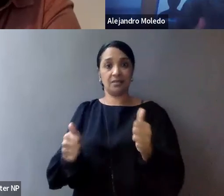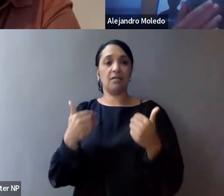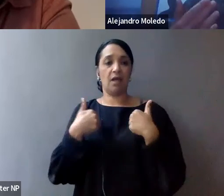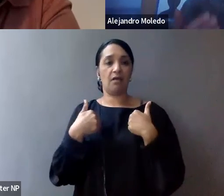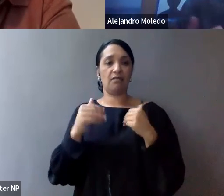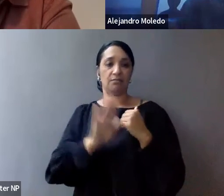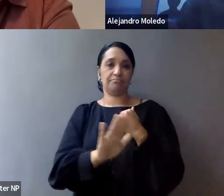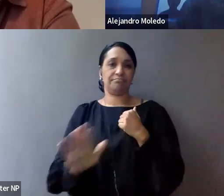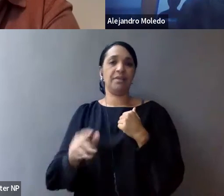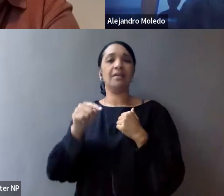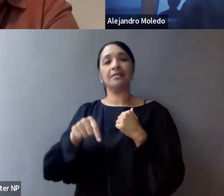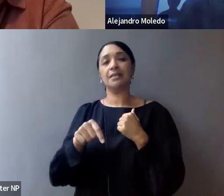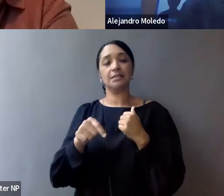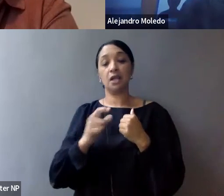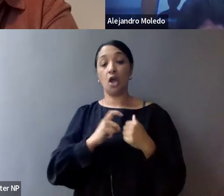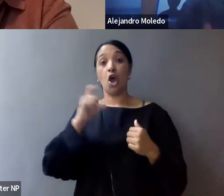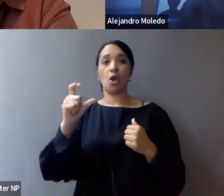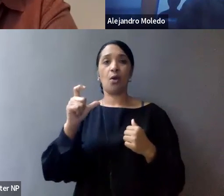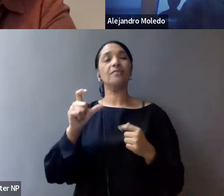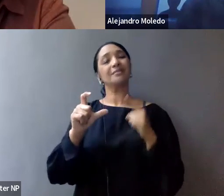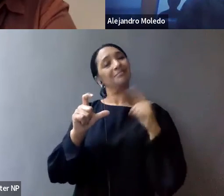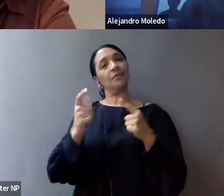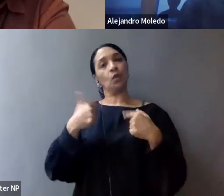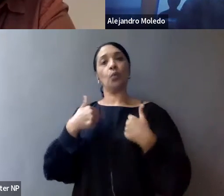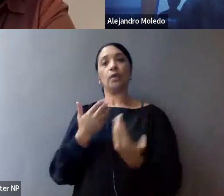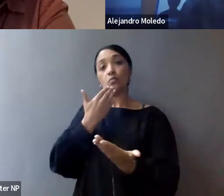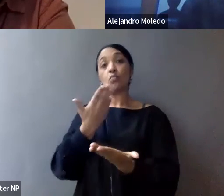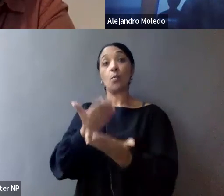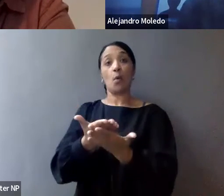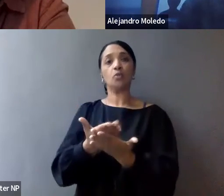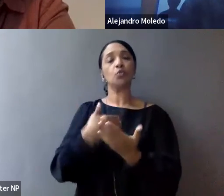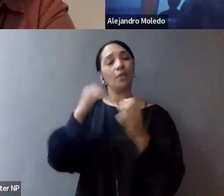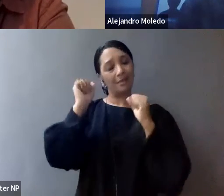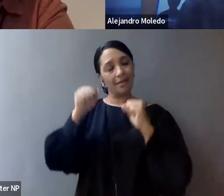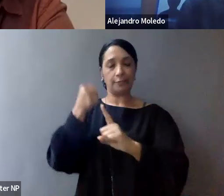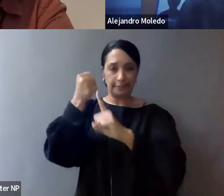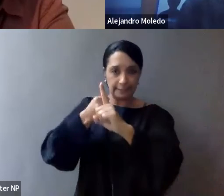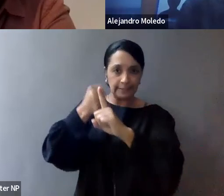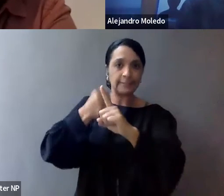This is just an instrument that we are putting forward to keep on advancing and recognising